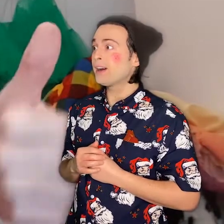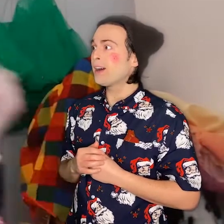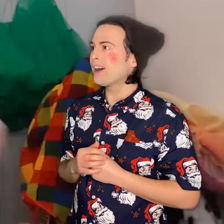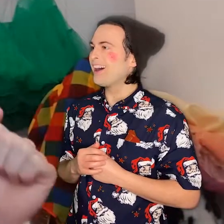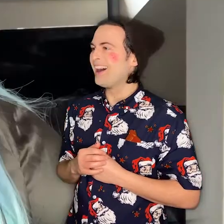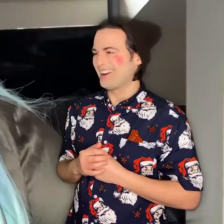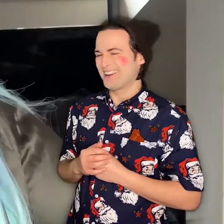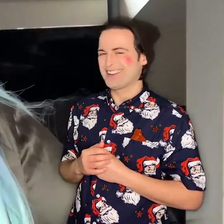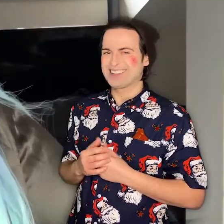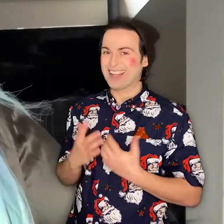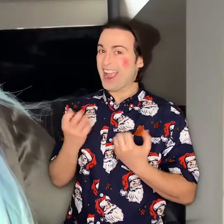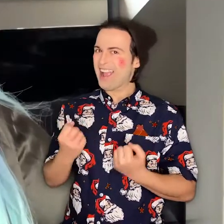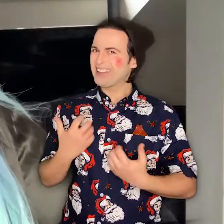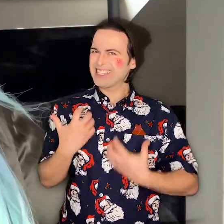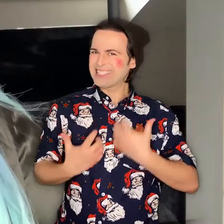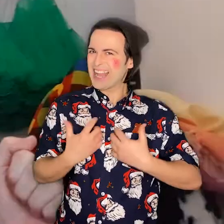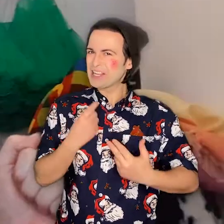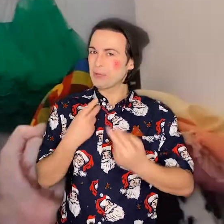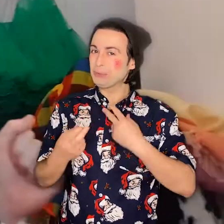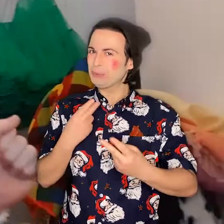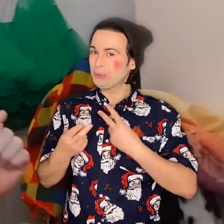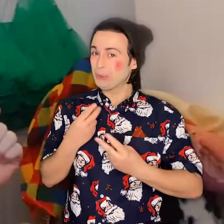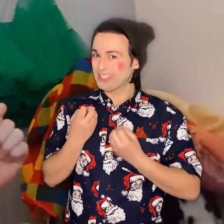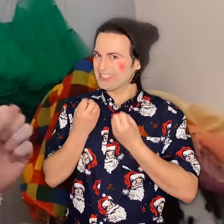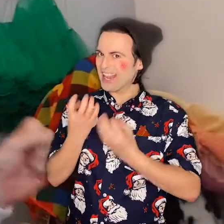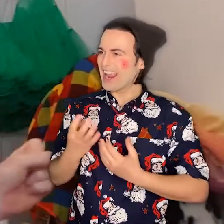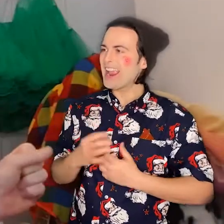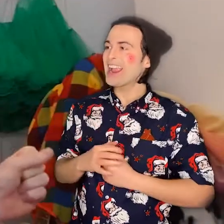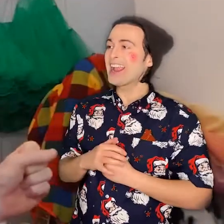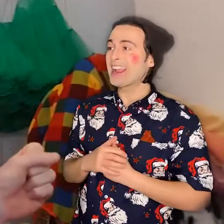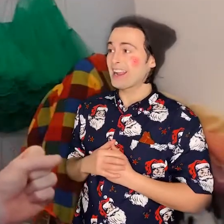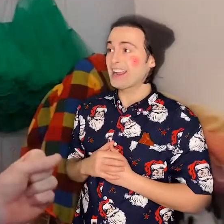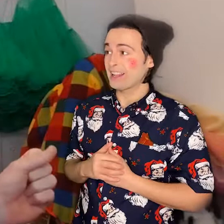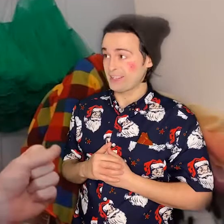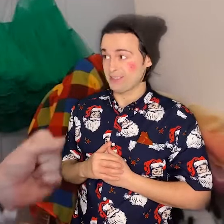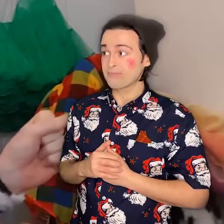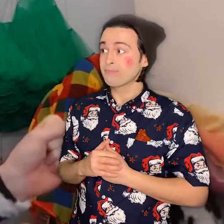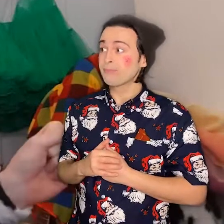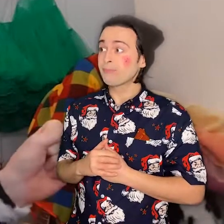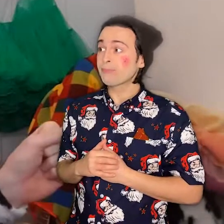Cyndi – Yeah? Helen – You’ve only gone and bagged yourself